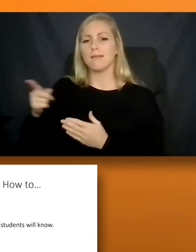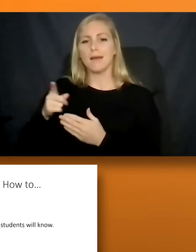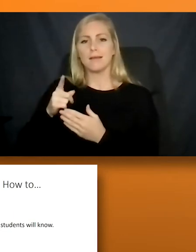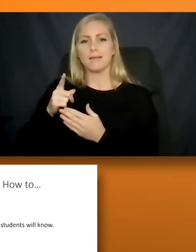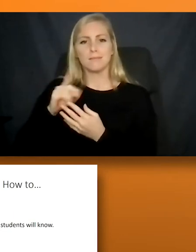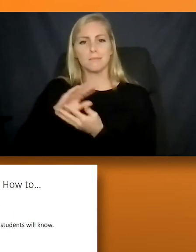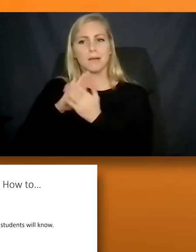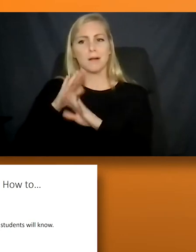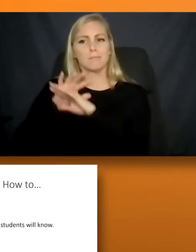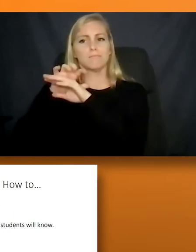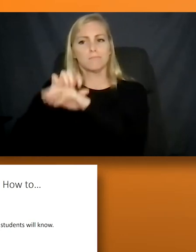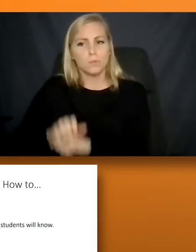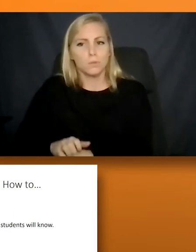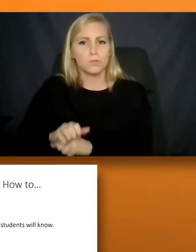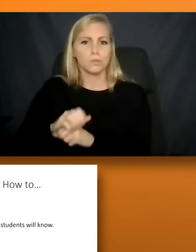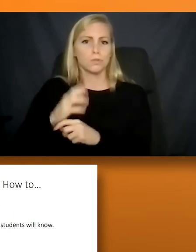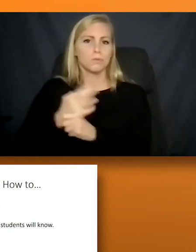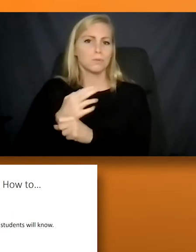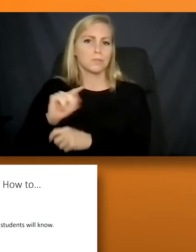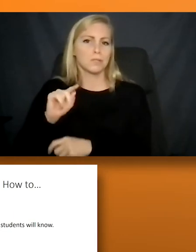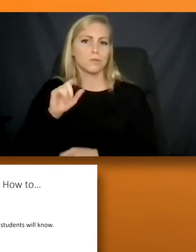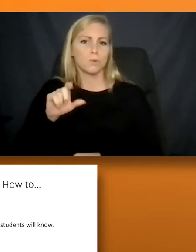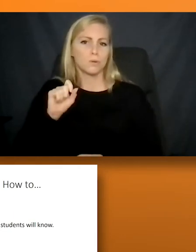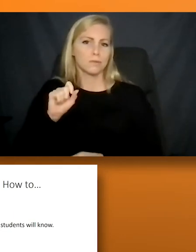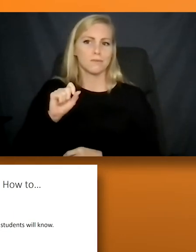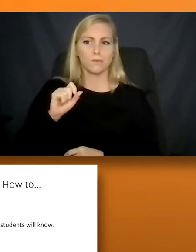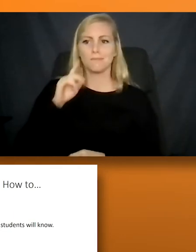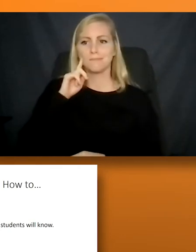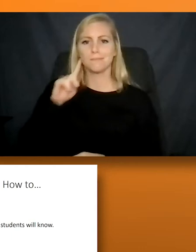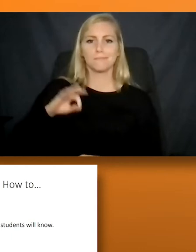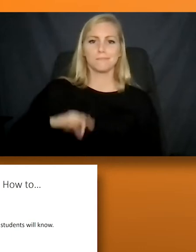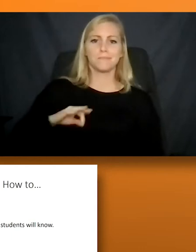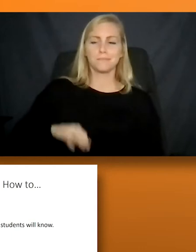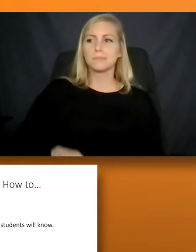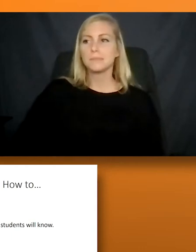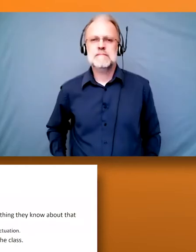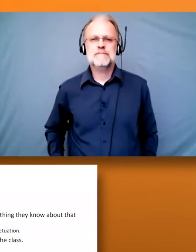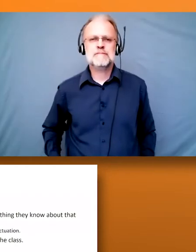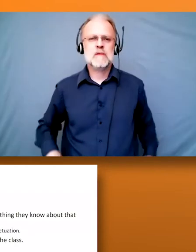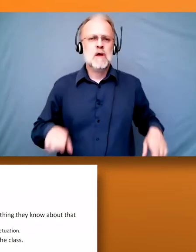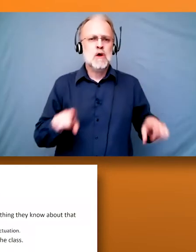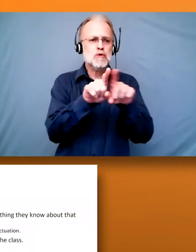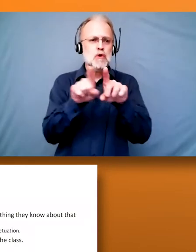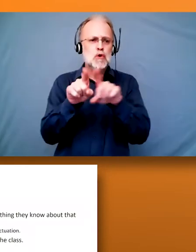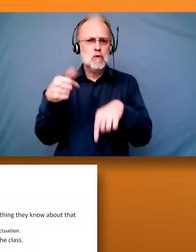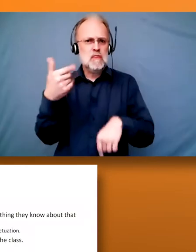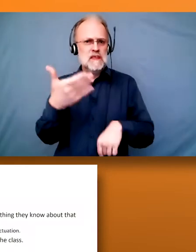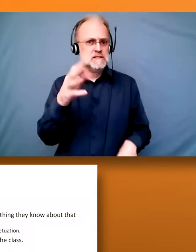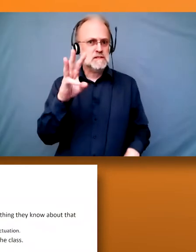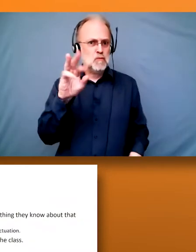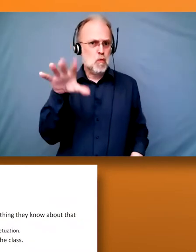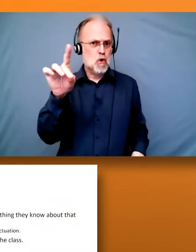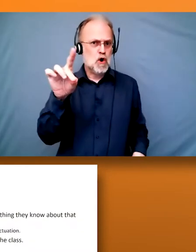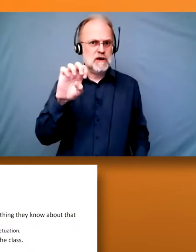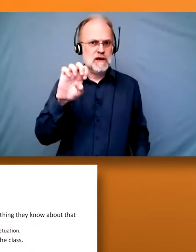how you use these tools to actually help you. Another thing you can do is called word exploration.